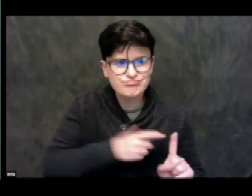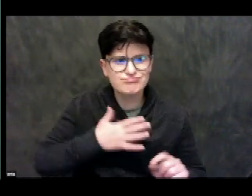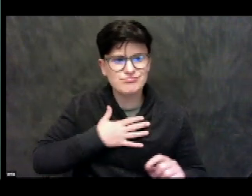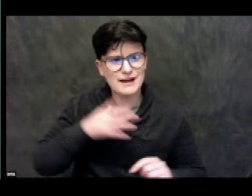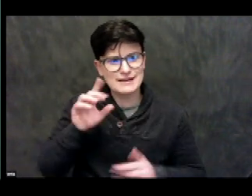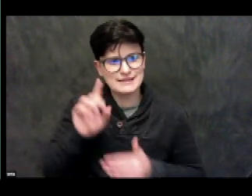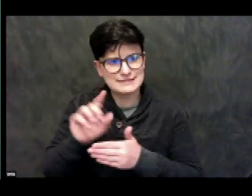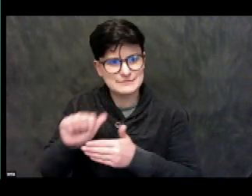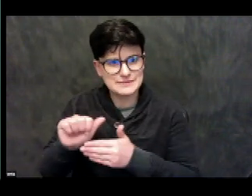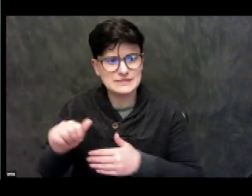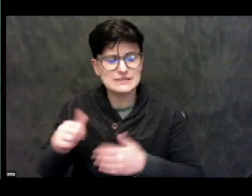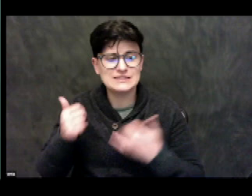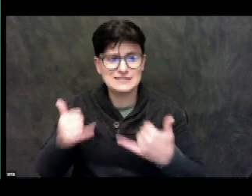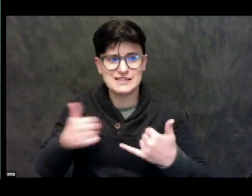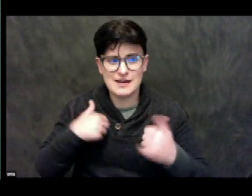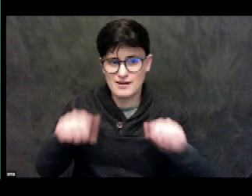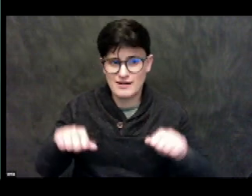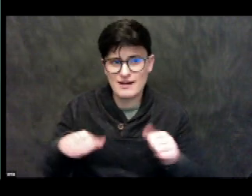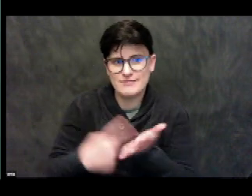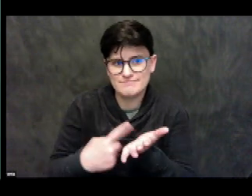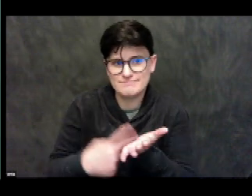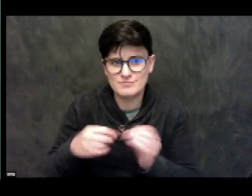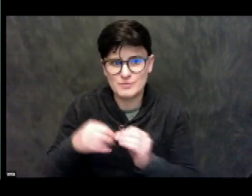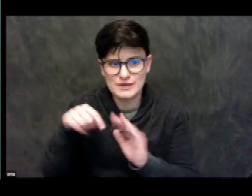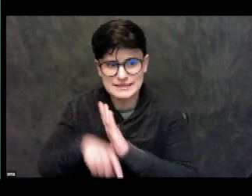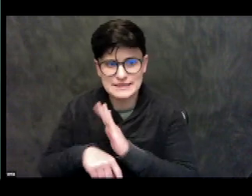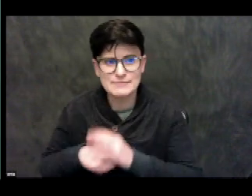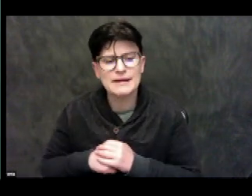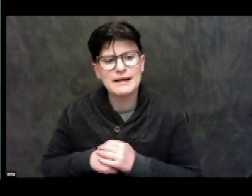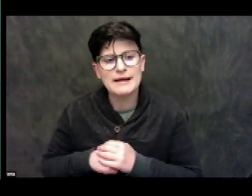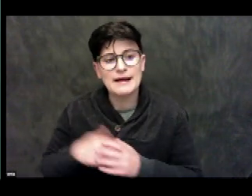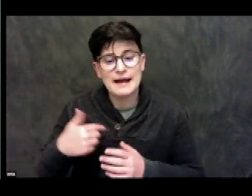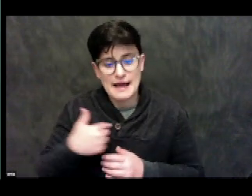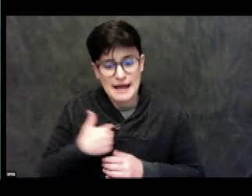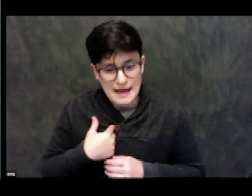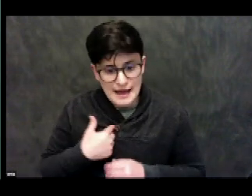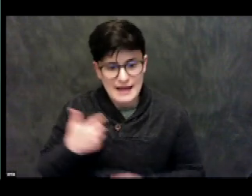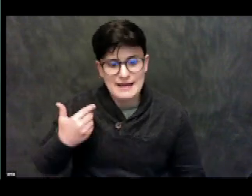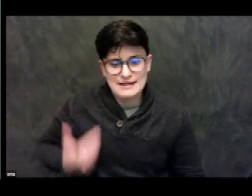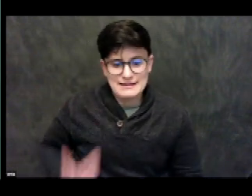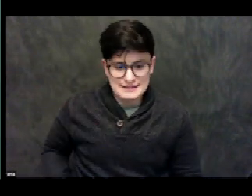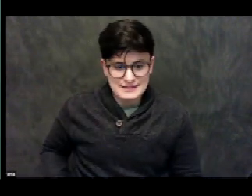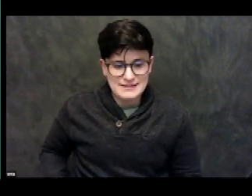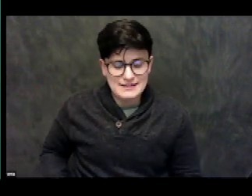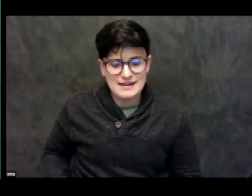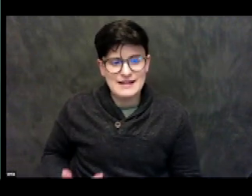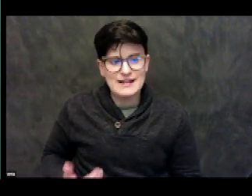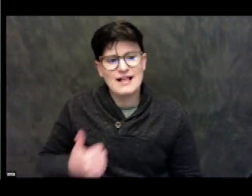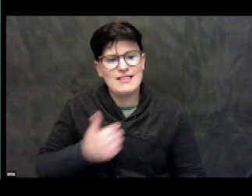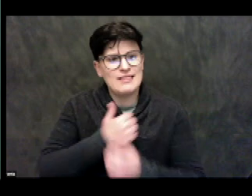So I'm a big planner and so I wanted to do everything